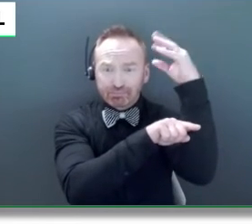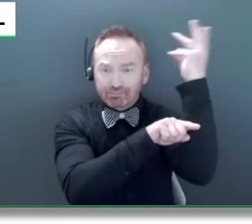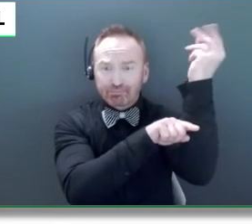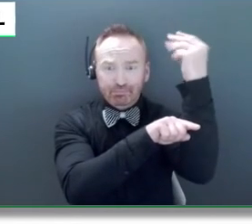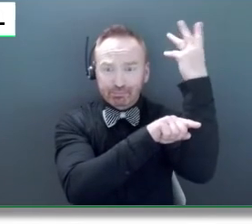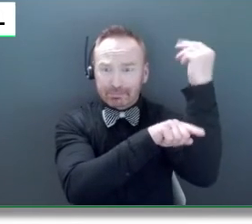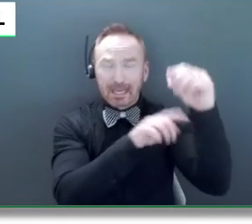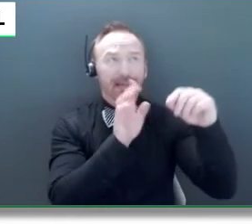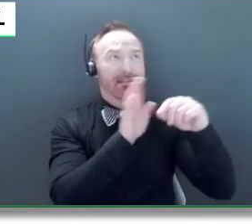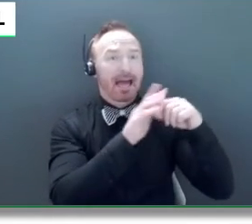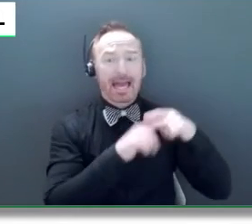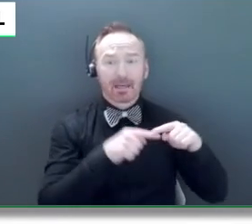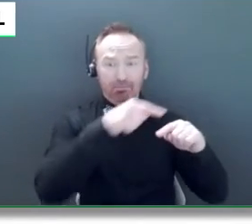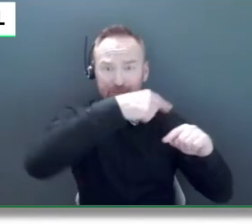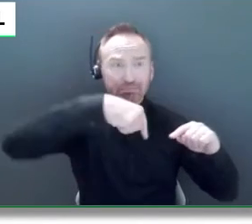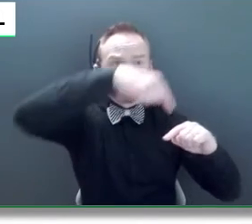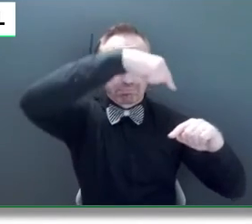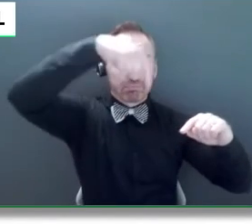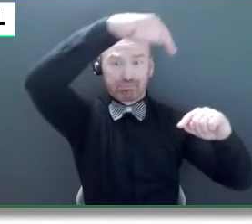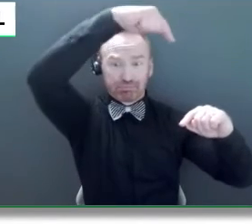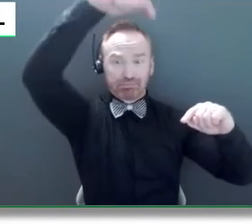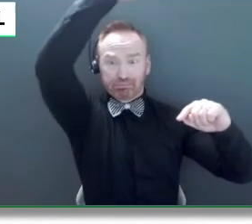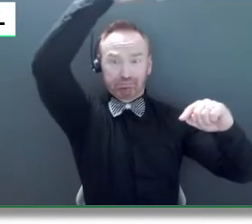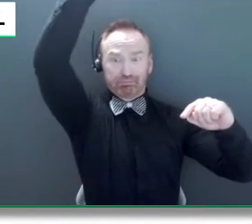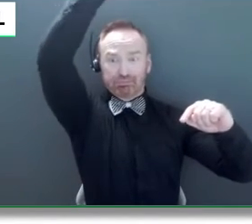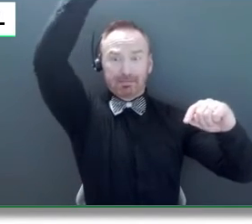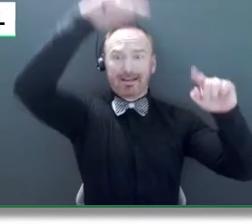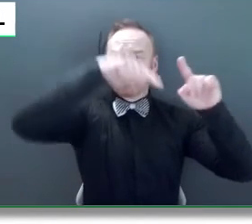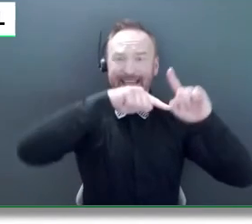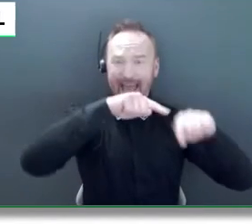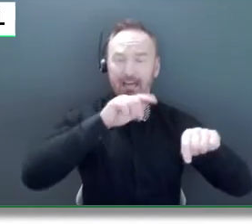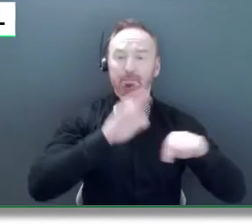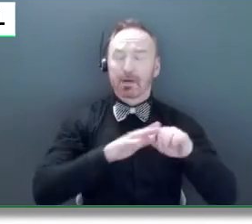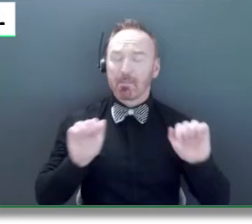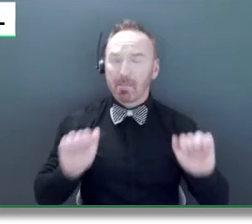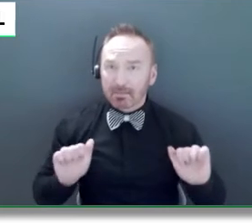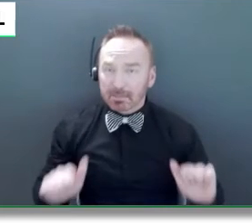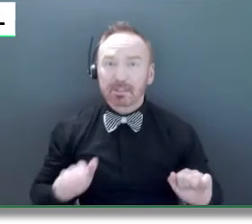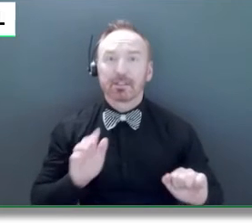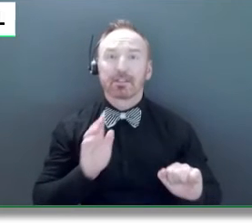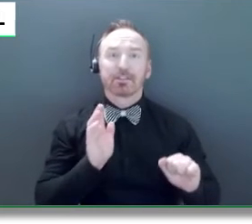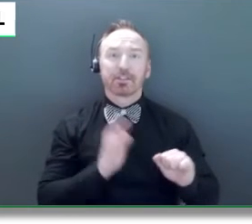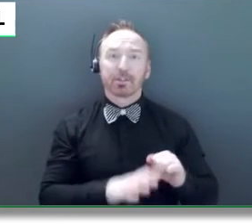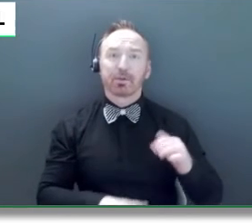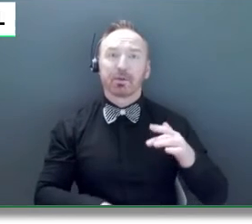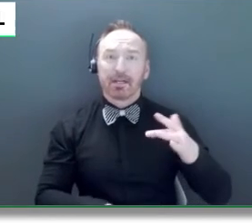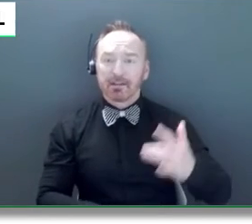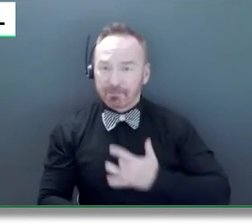other components that are connected to those natural spaces and places.